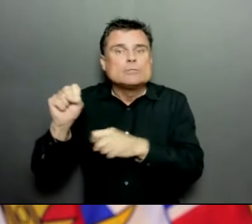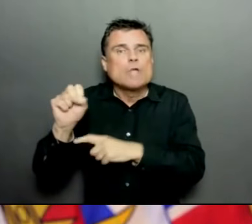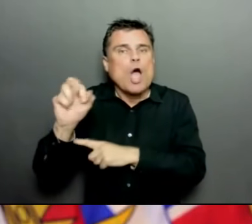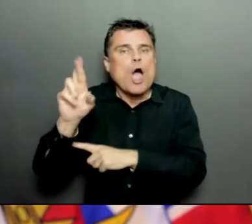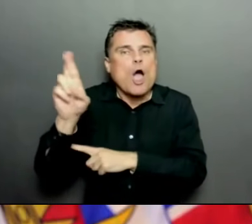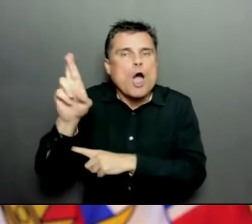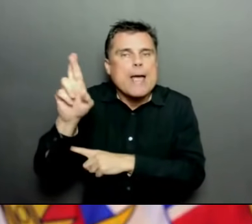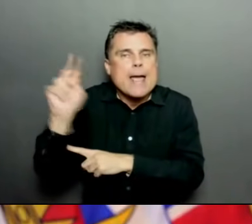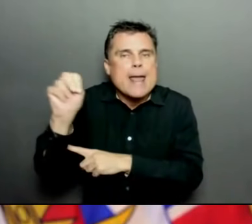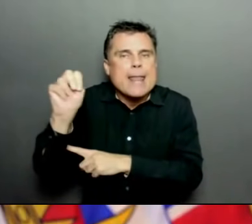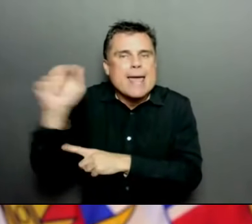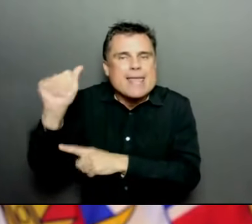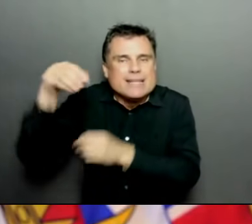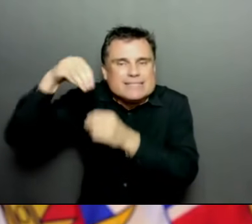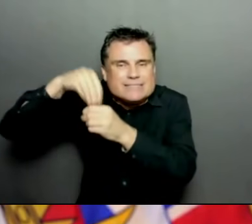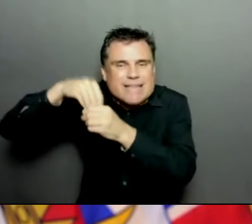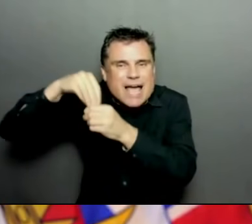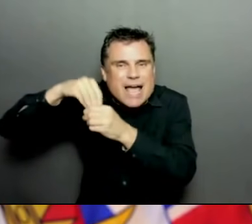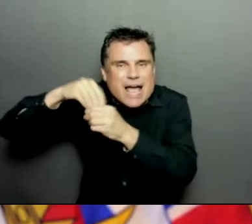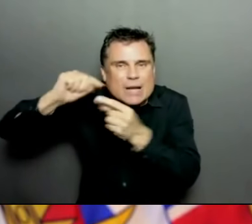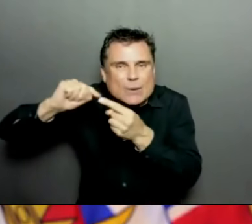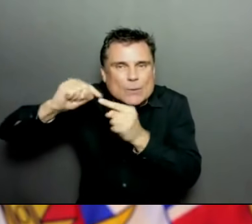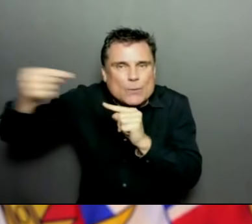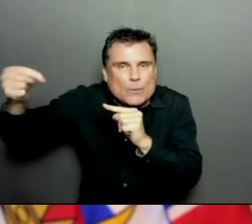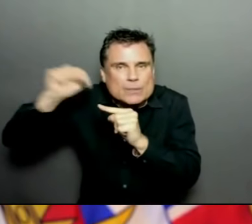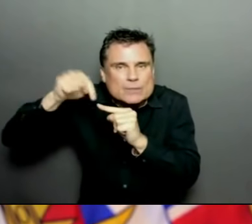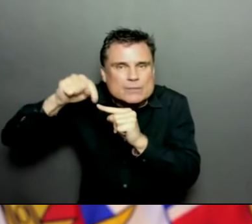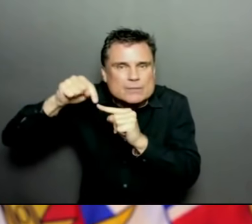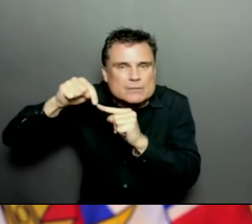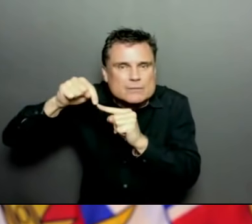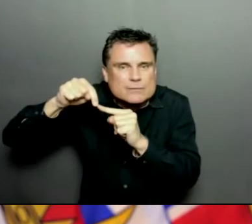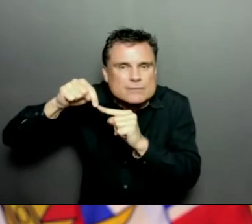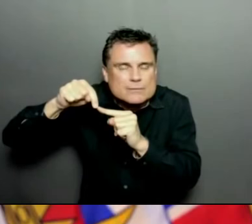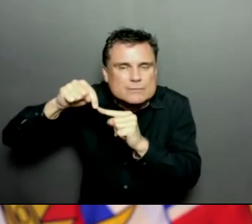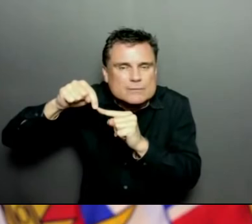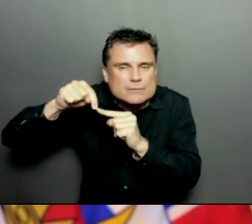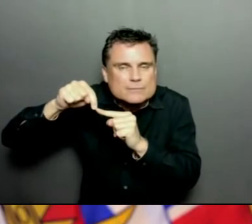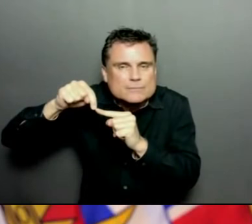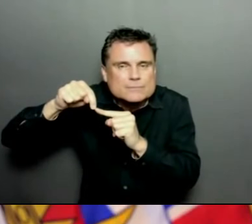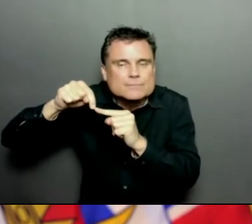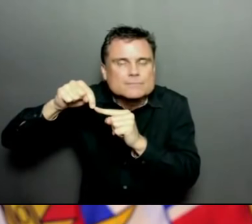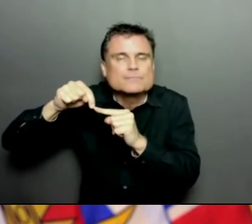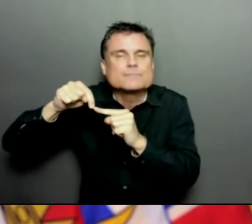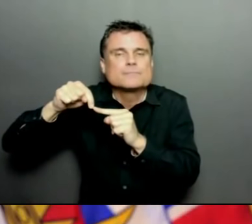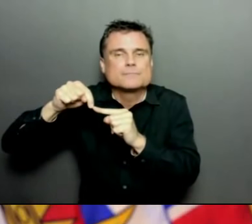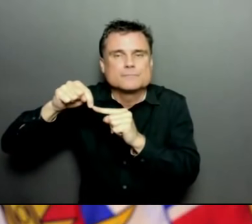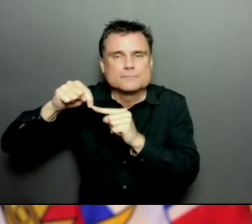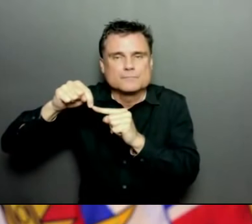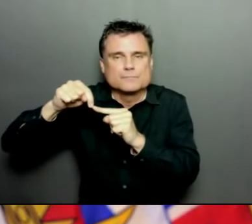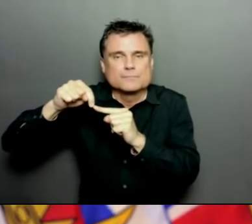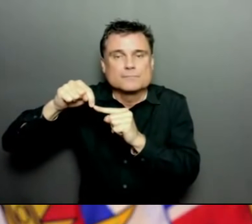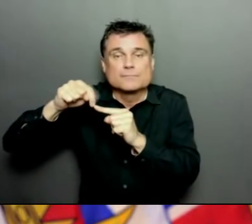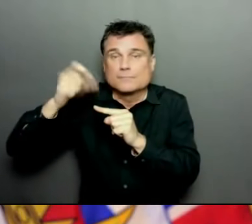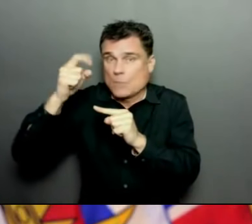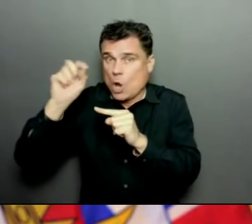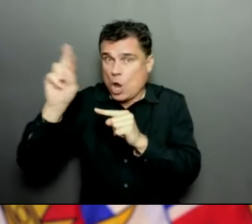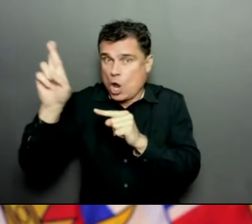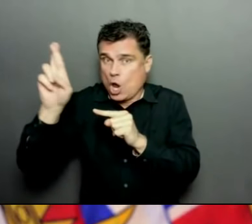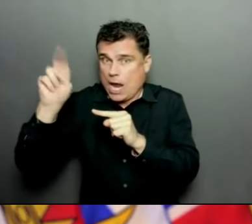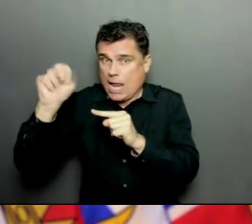Most of us have double-stranded DNA, which give you a spellchecker.